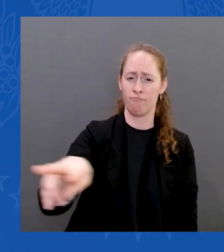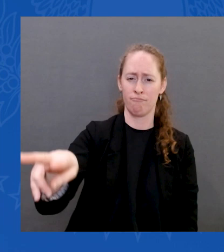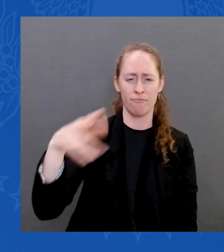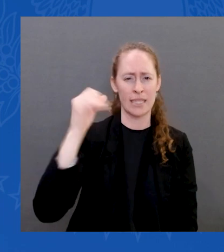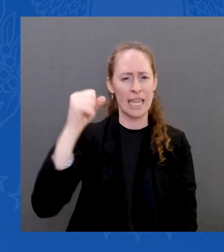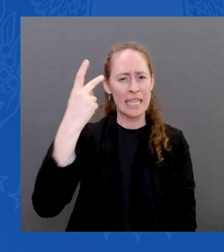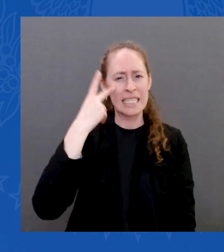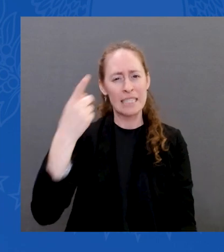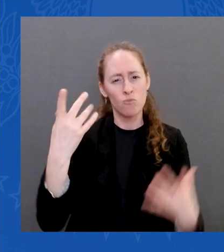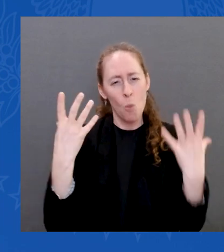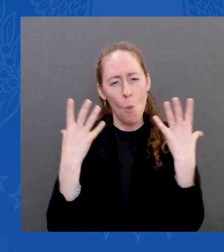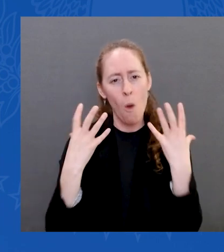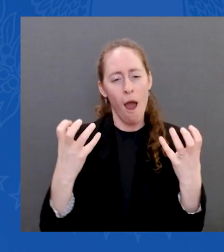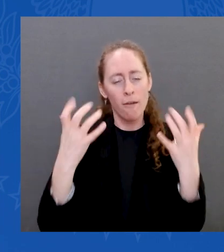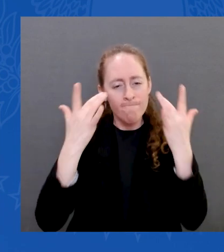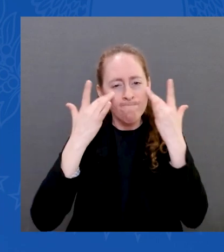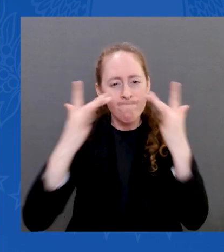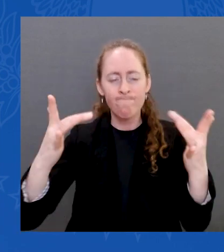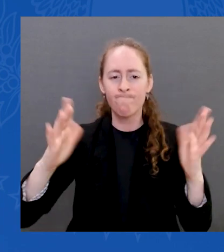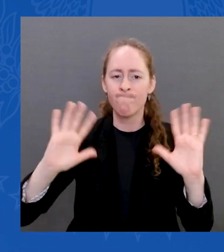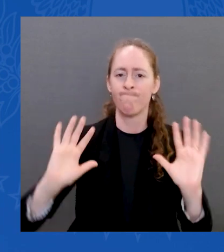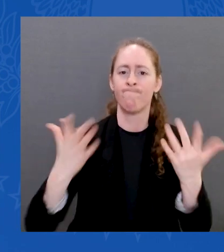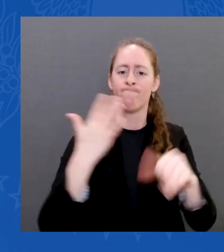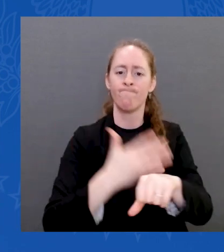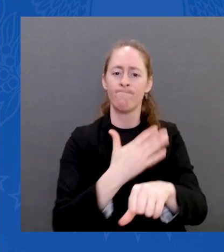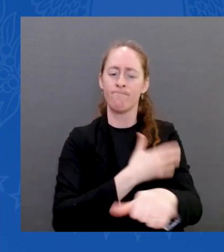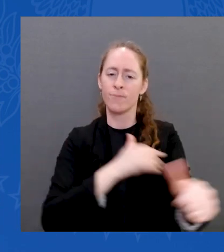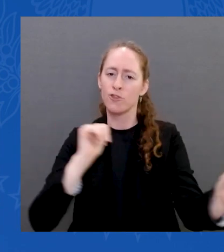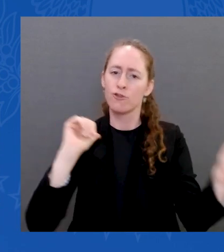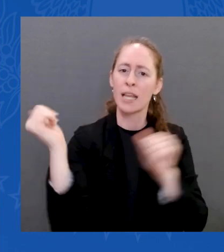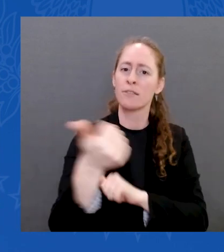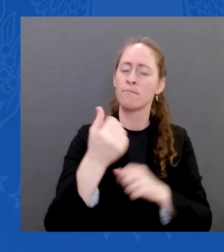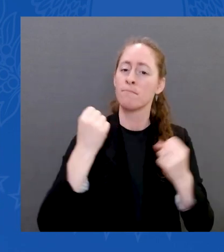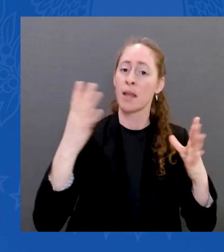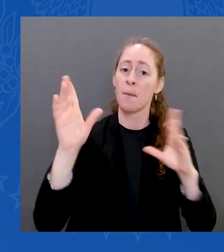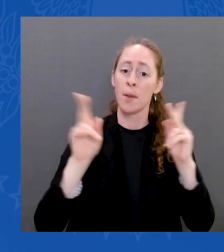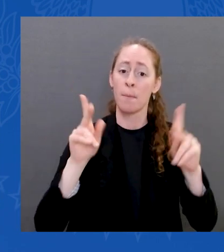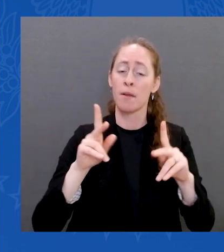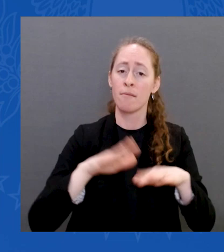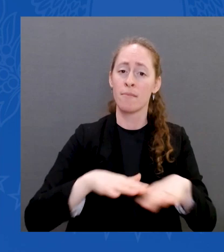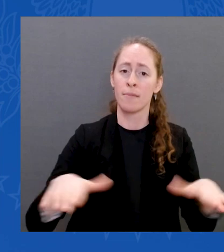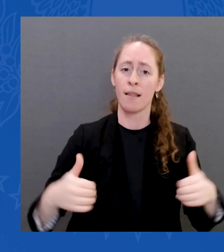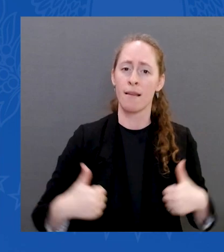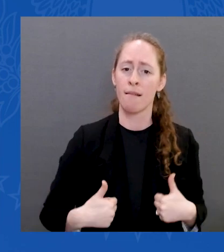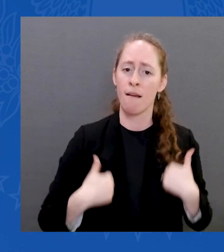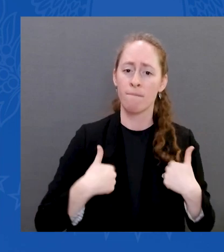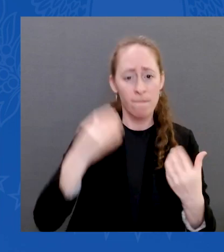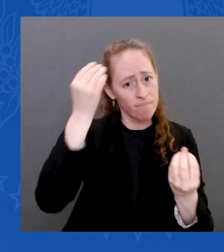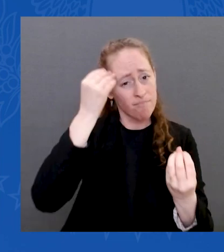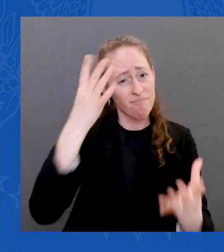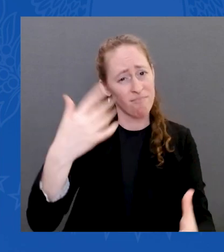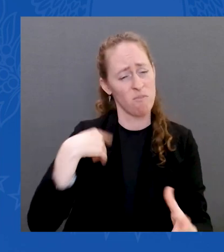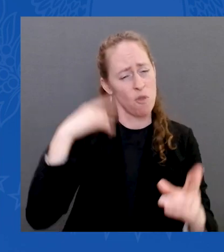I am humbled and honored to represent you, along with the thousands of hardworking educators